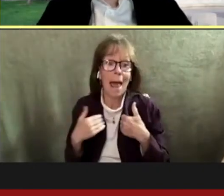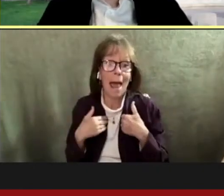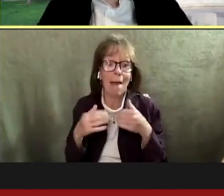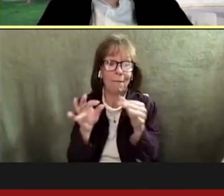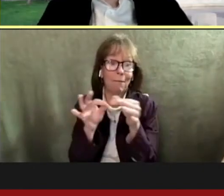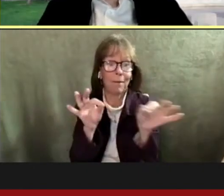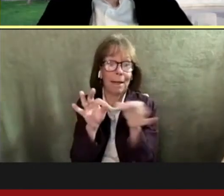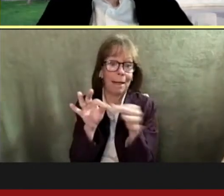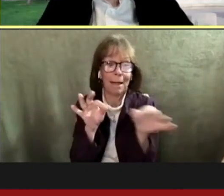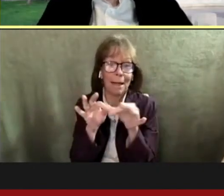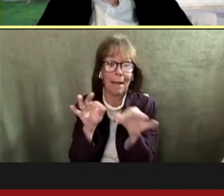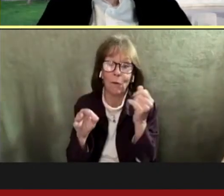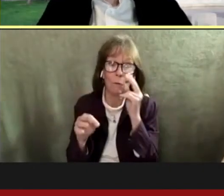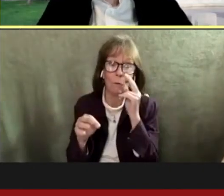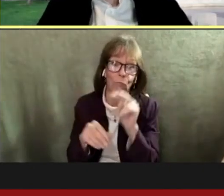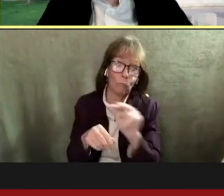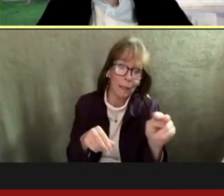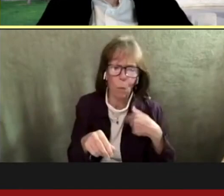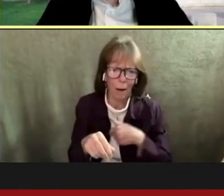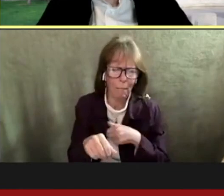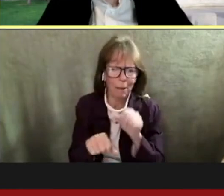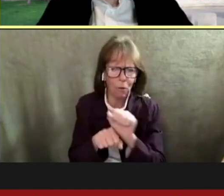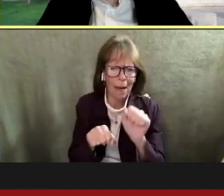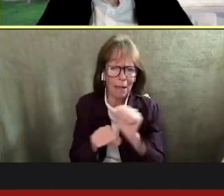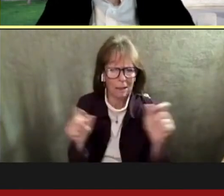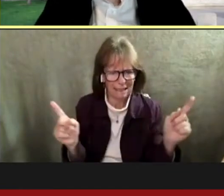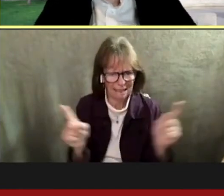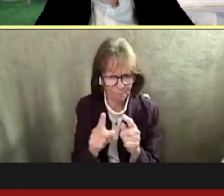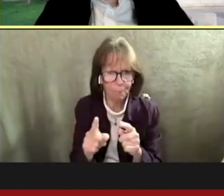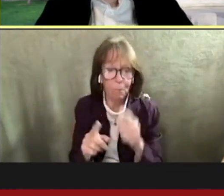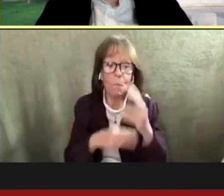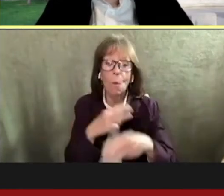So we believe in a world where disability is celebrated as